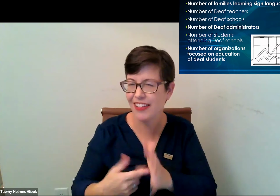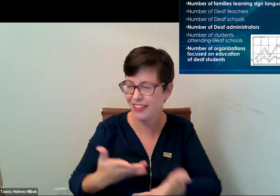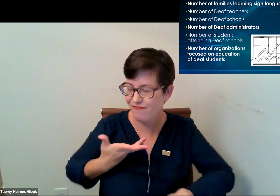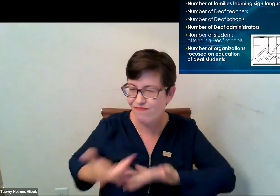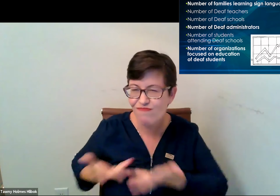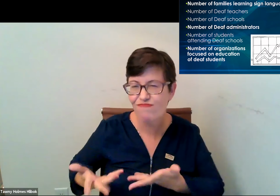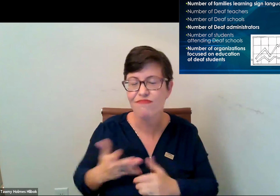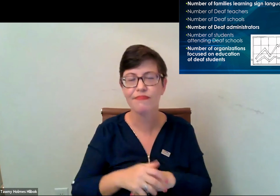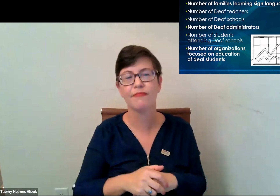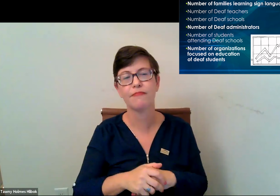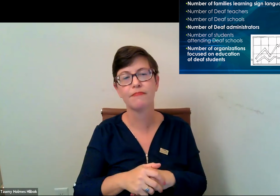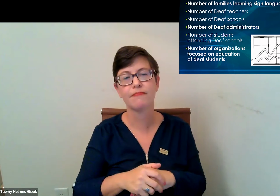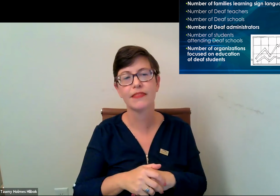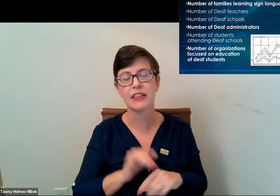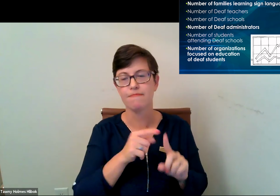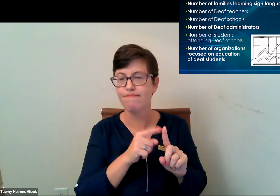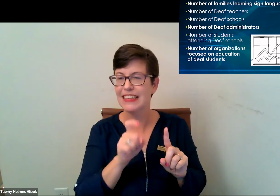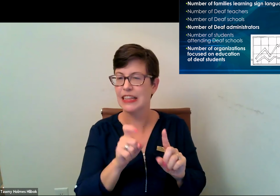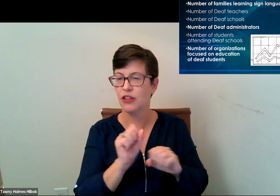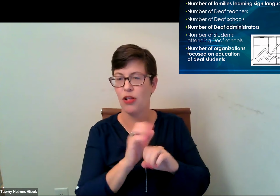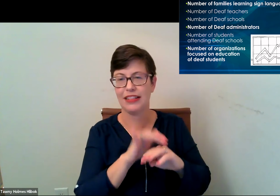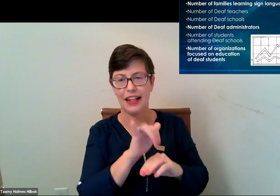teachers are role models and representative of the students that they instruct.